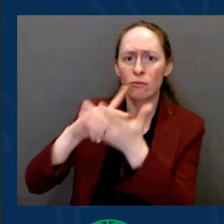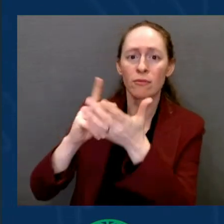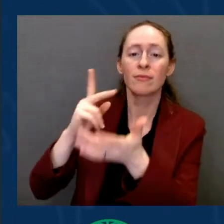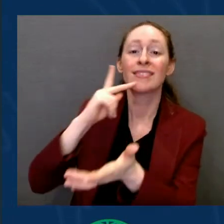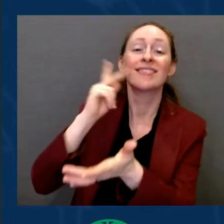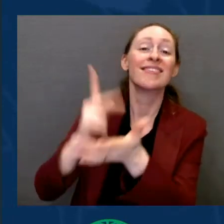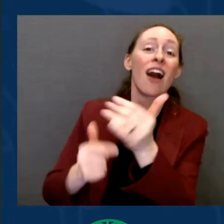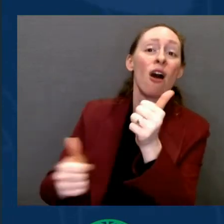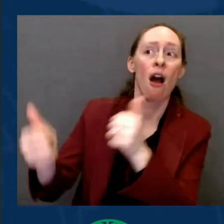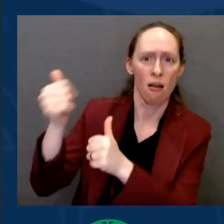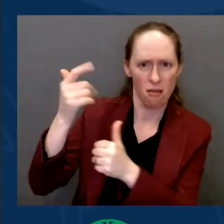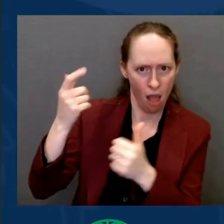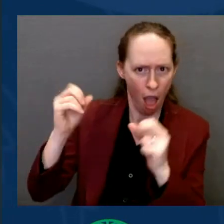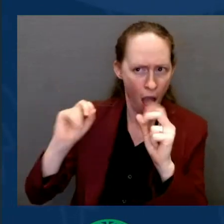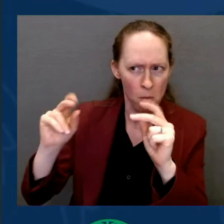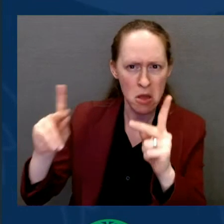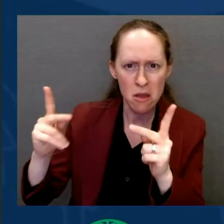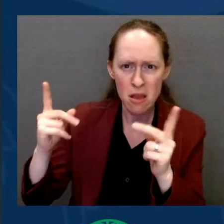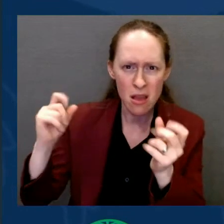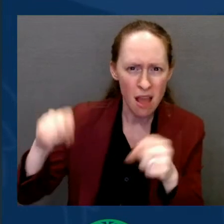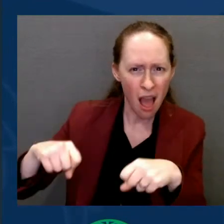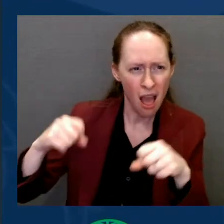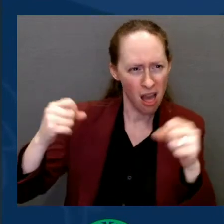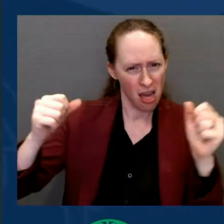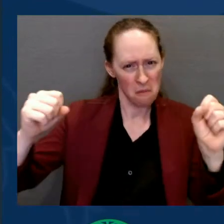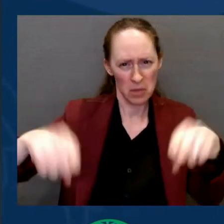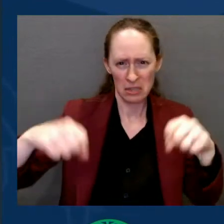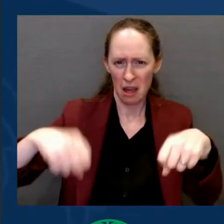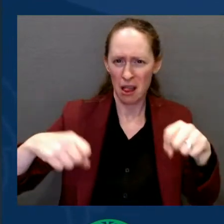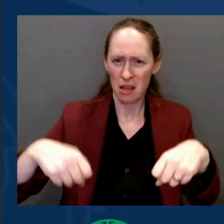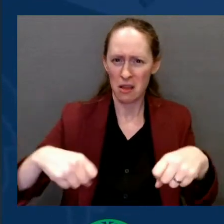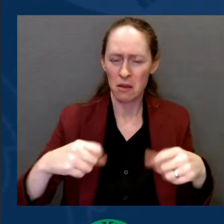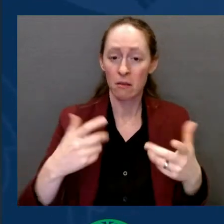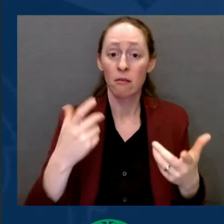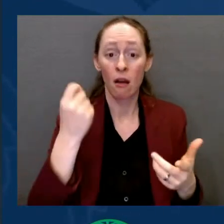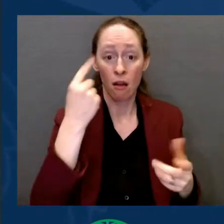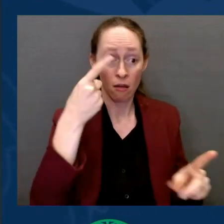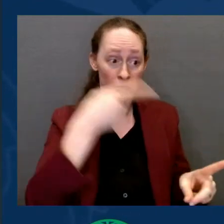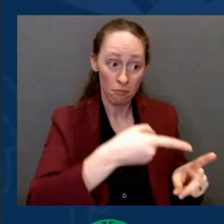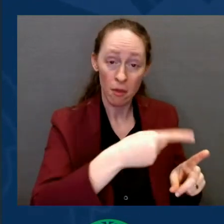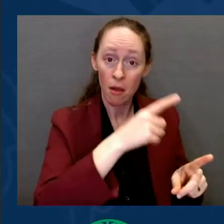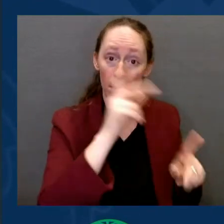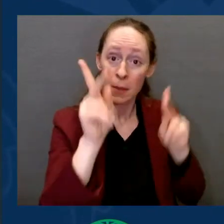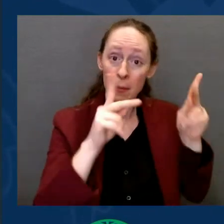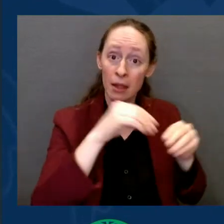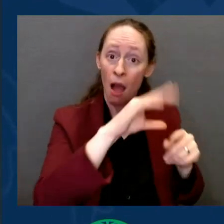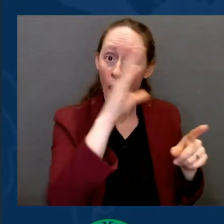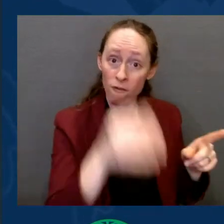to feed its people and also help feed the world. The United States is going to continue to work with the AU